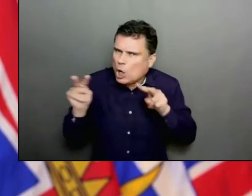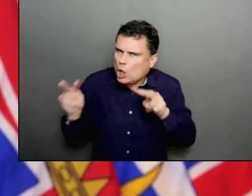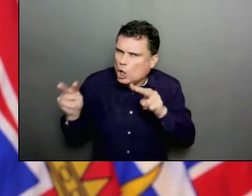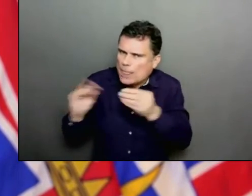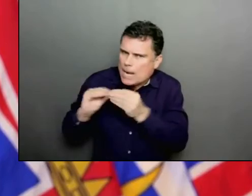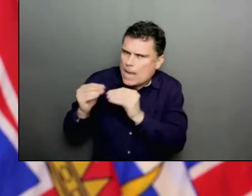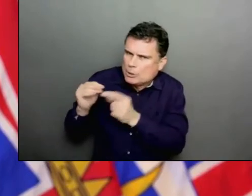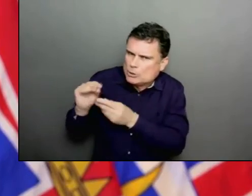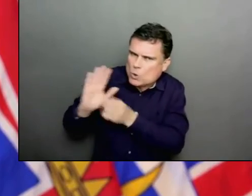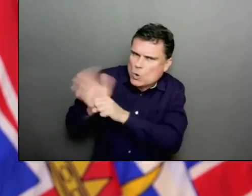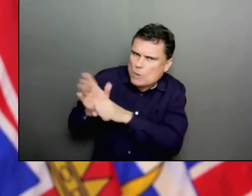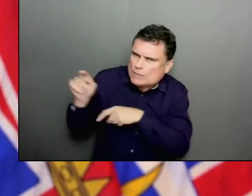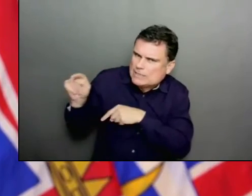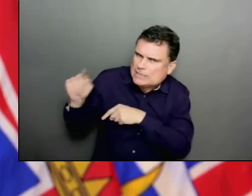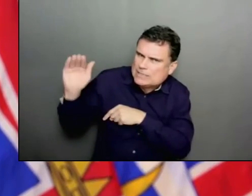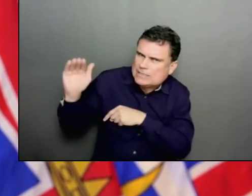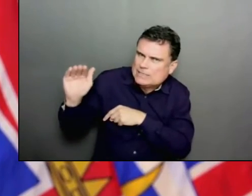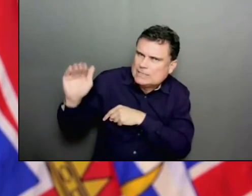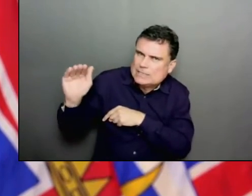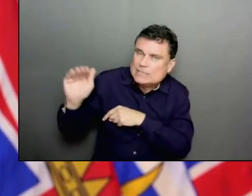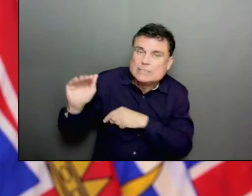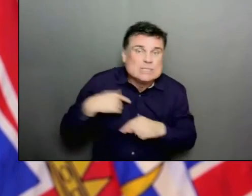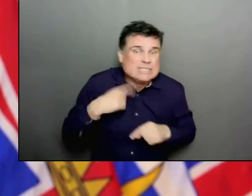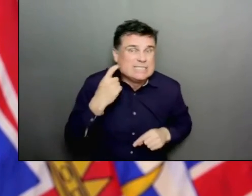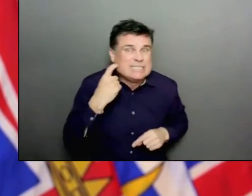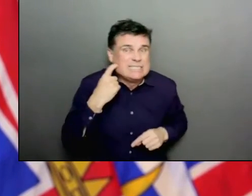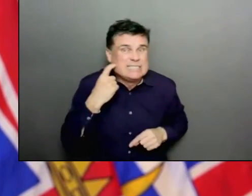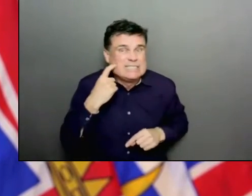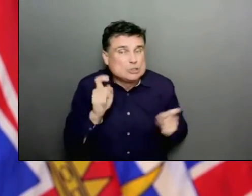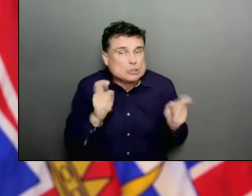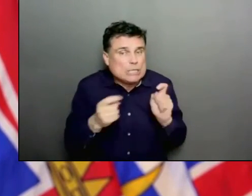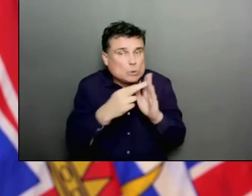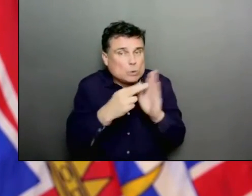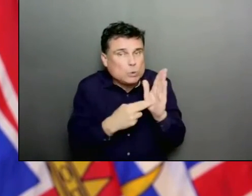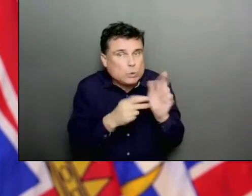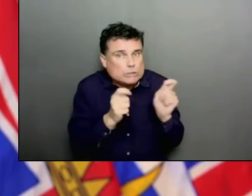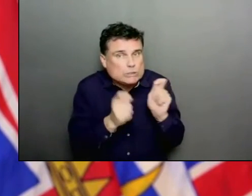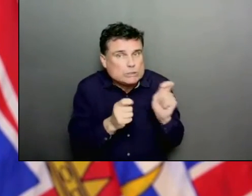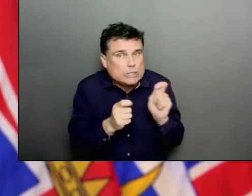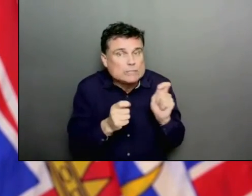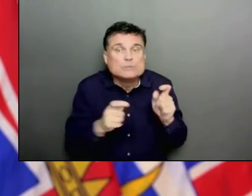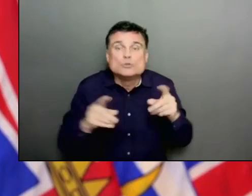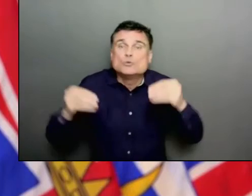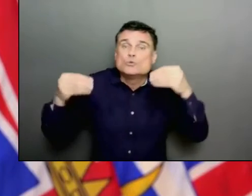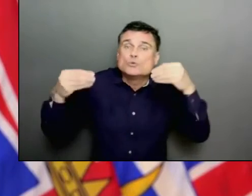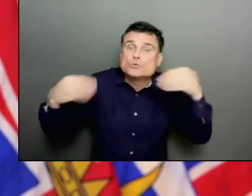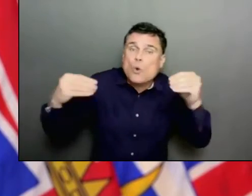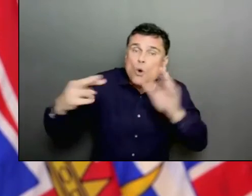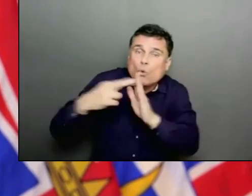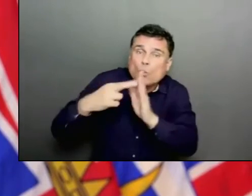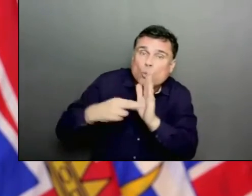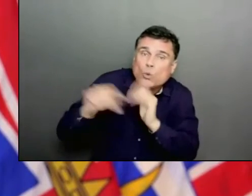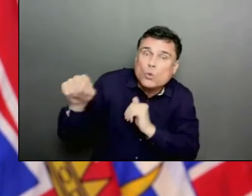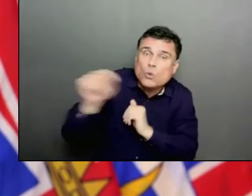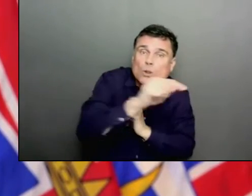ensure that over the coming weekend and Boxing Day is a day that I know many retailers have -- expect to